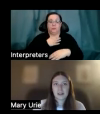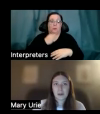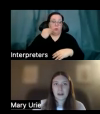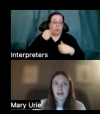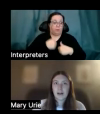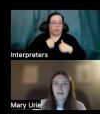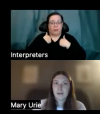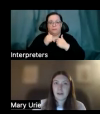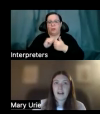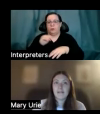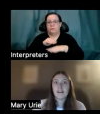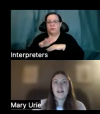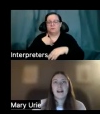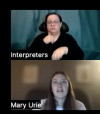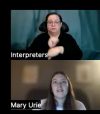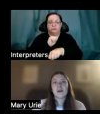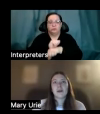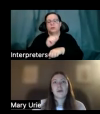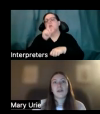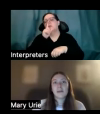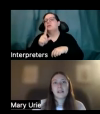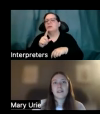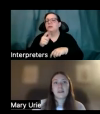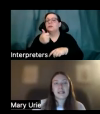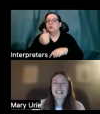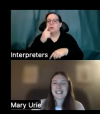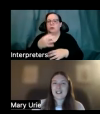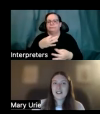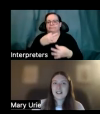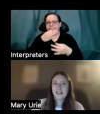expert of your life. And so when lawmakers are making decisions,